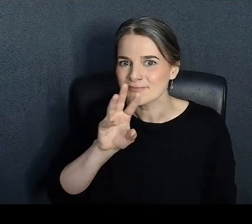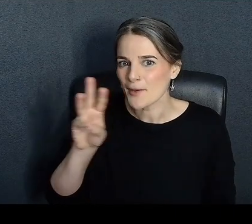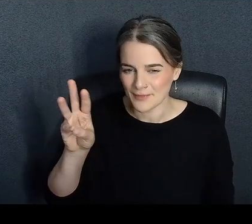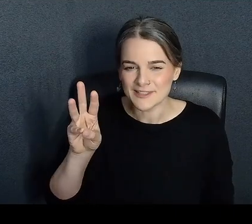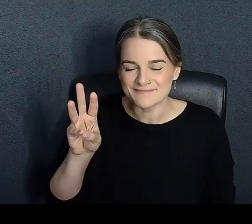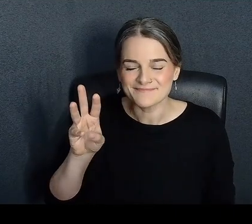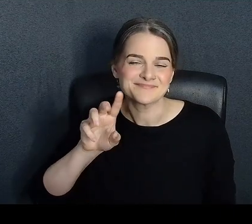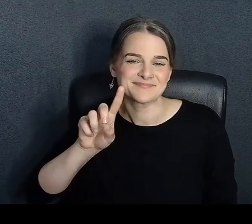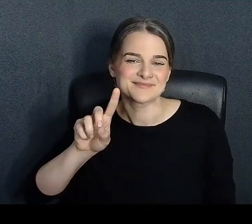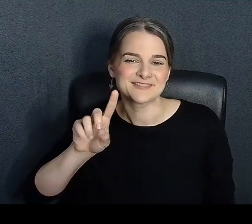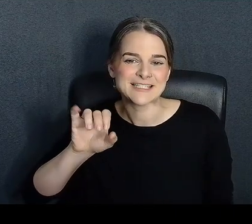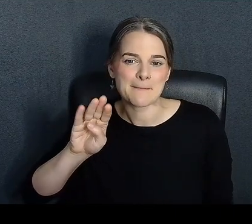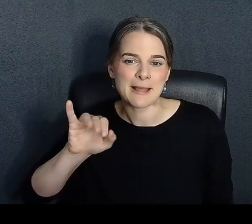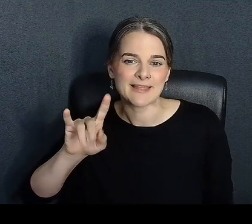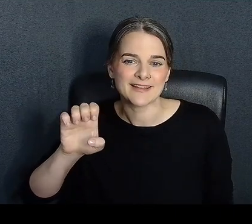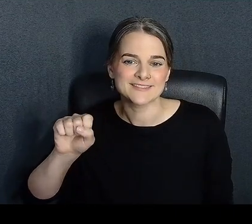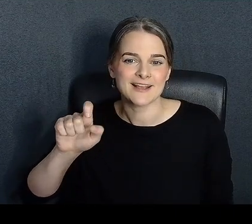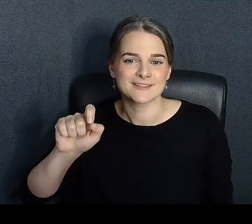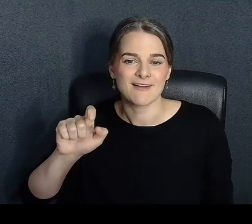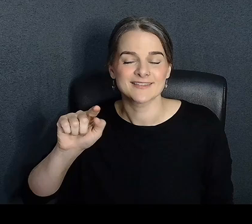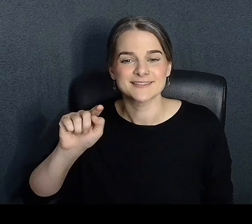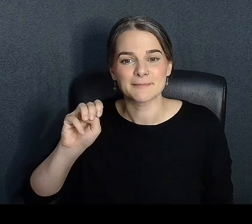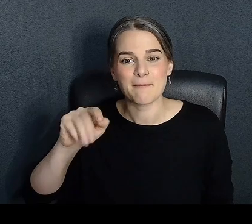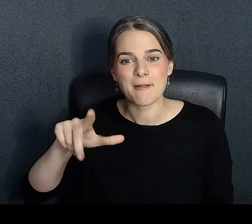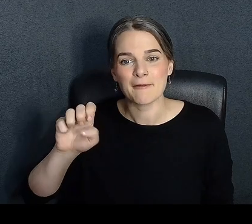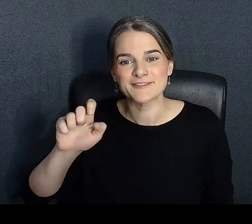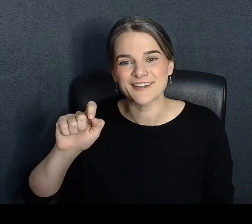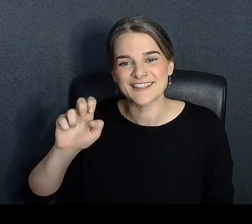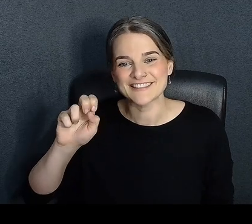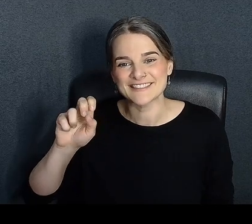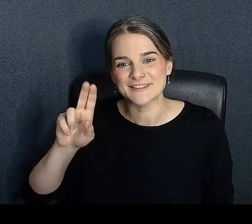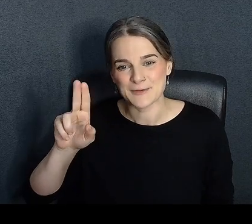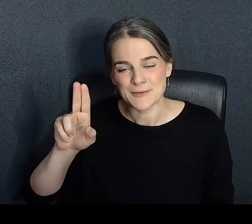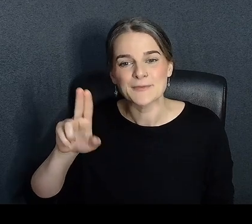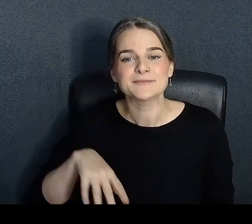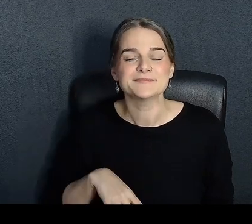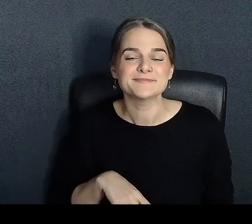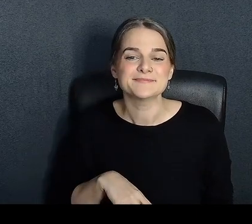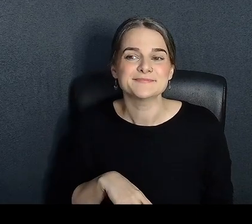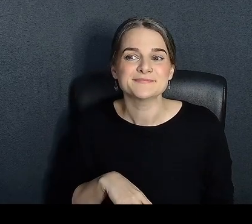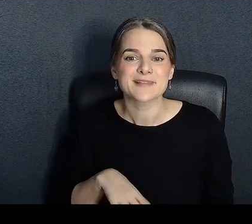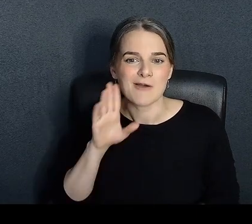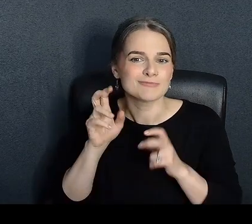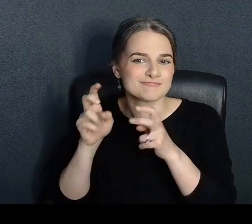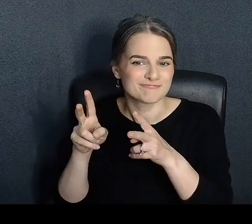at disabilities.temple.edu. And I will put that link in the chat.